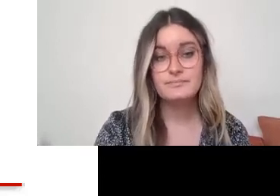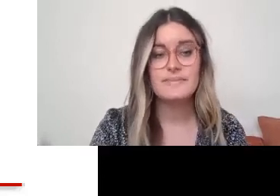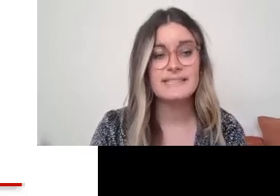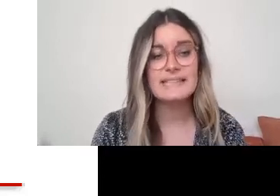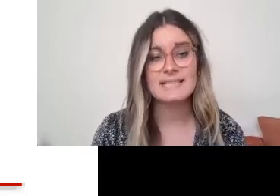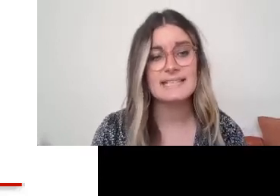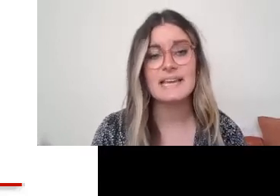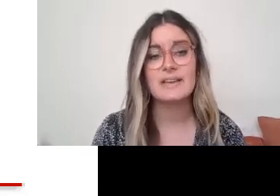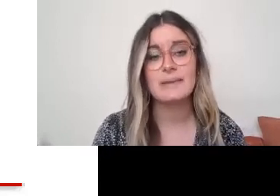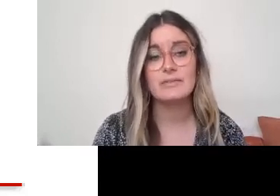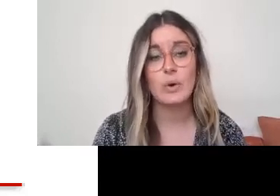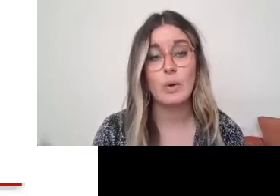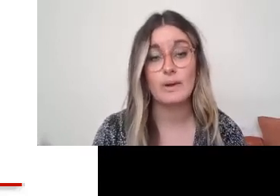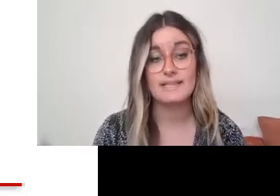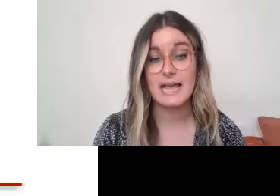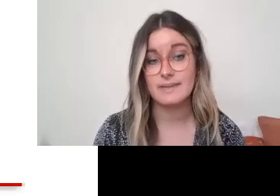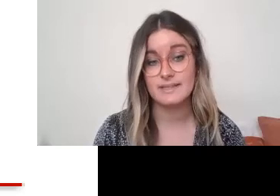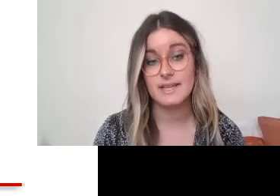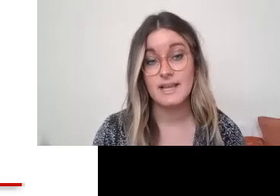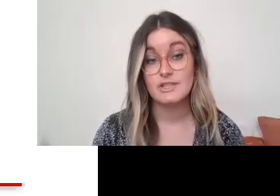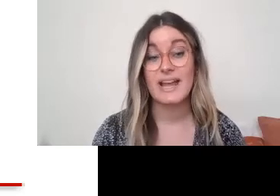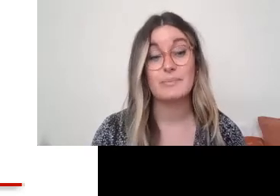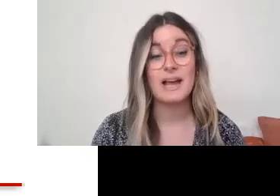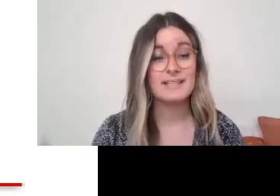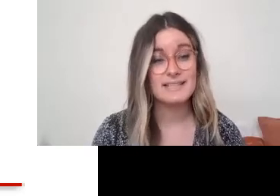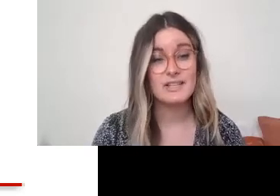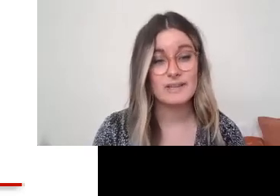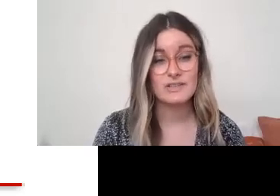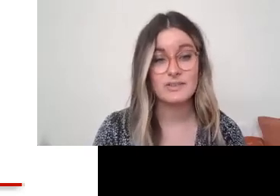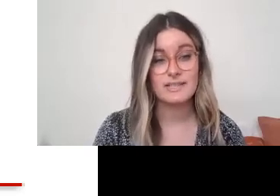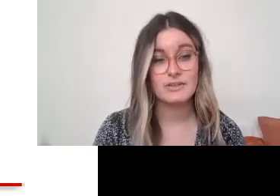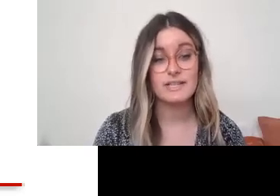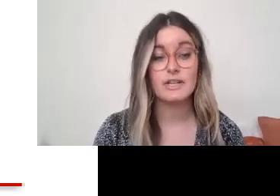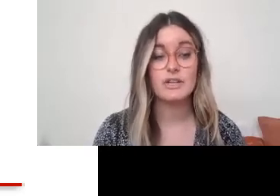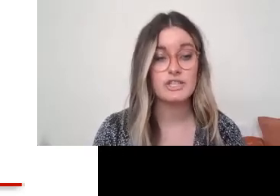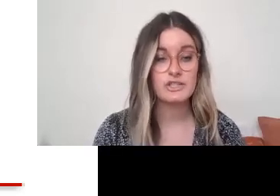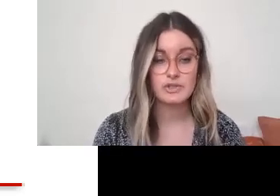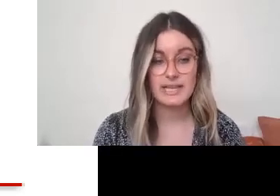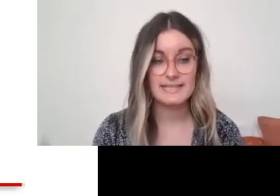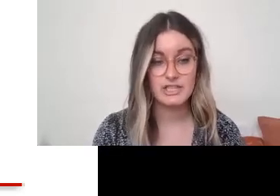And then lastly, giving meaningful homework assignments. So again, practicing those mental health skills, encouraging socialization.